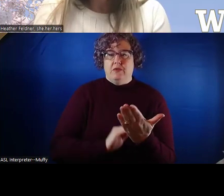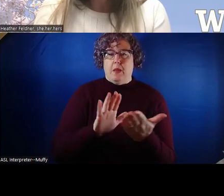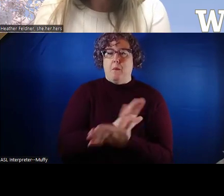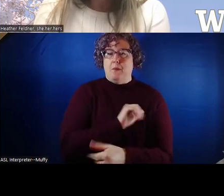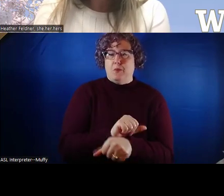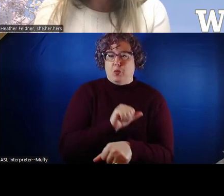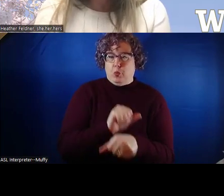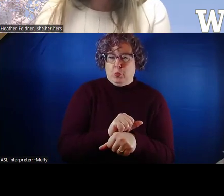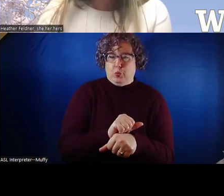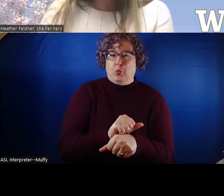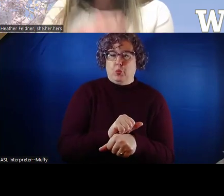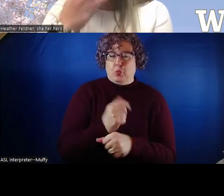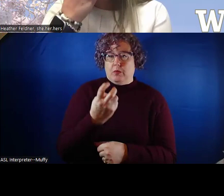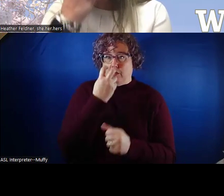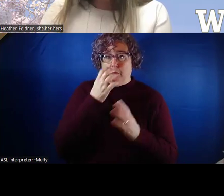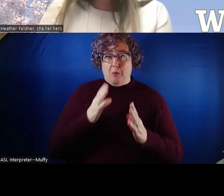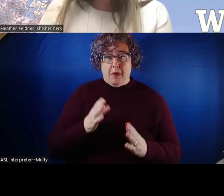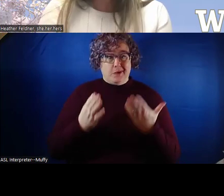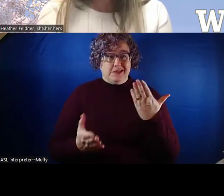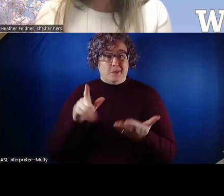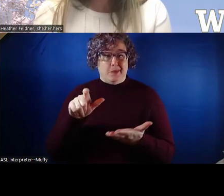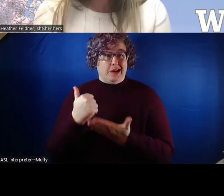because as a blind person, I may need assistance doing that.